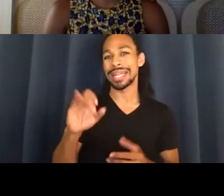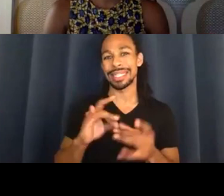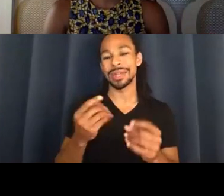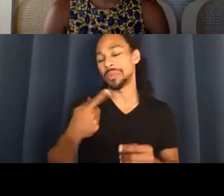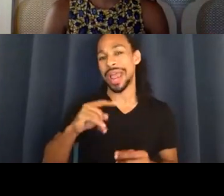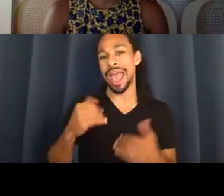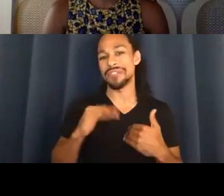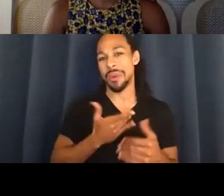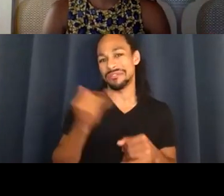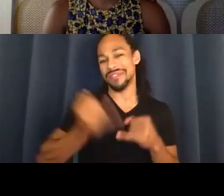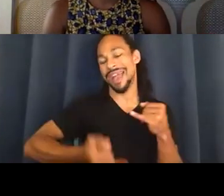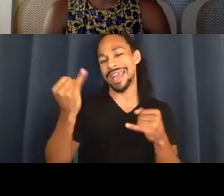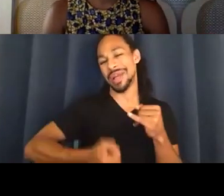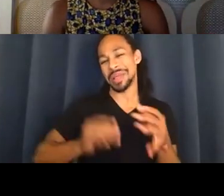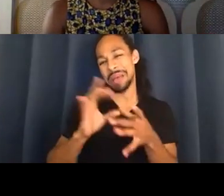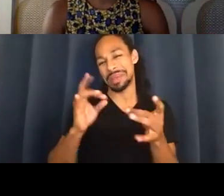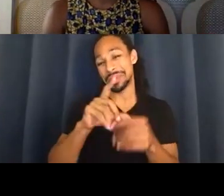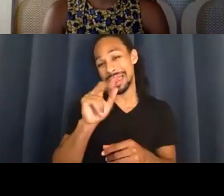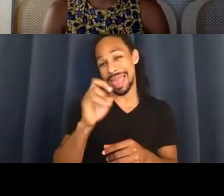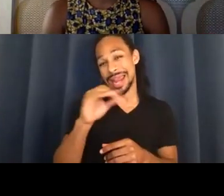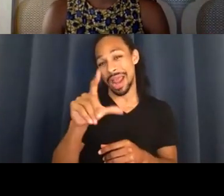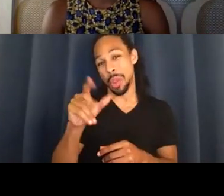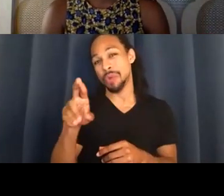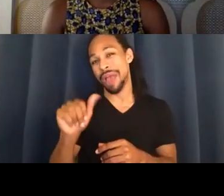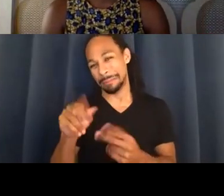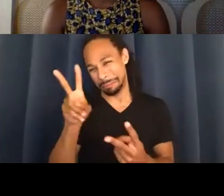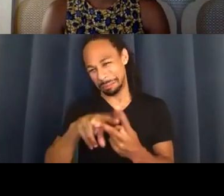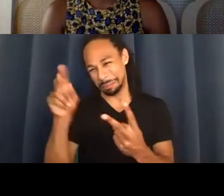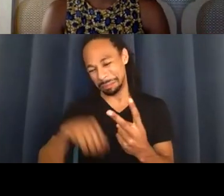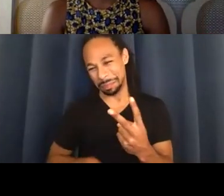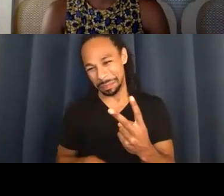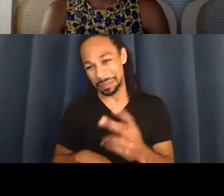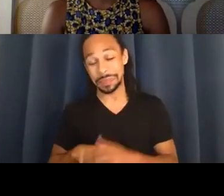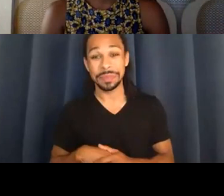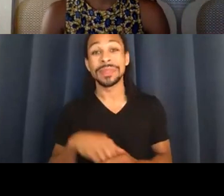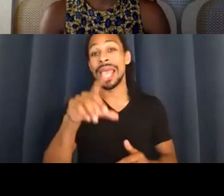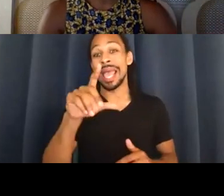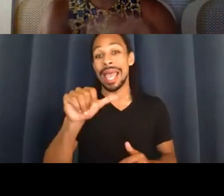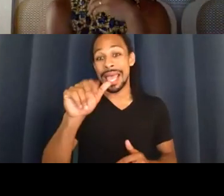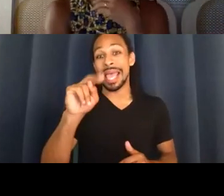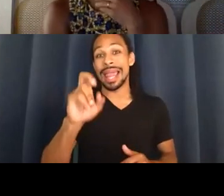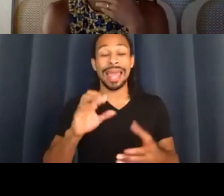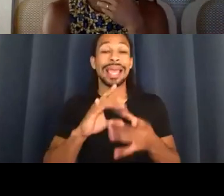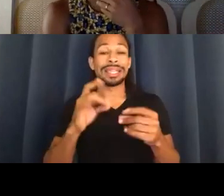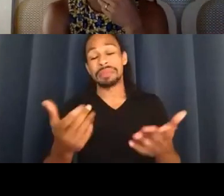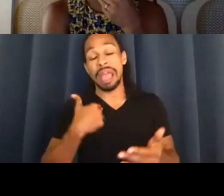Laura. Dream. >> LANE CZAPLINSKI: I think salaries,